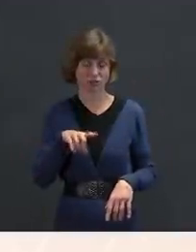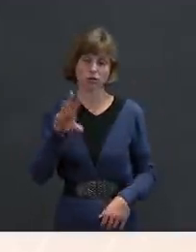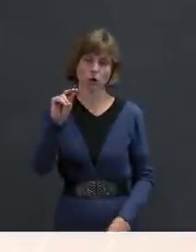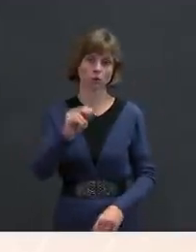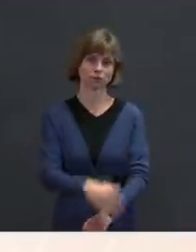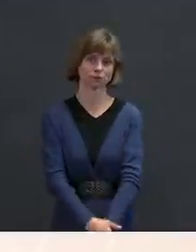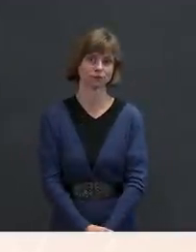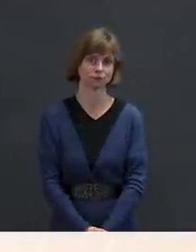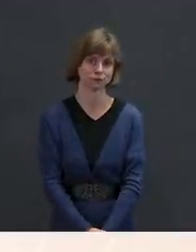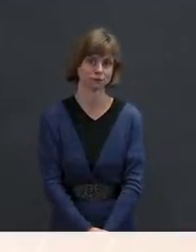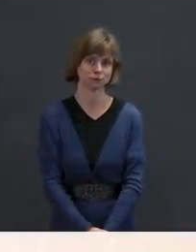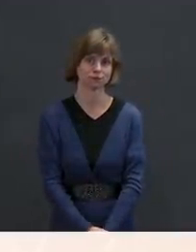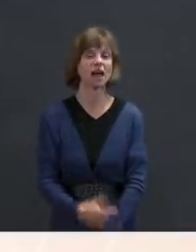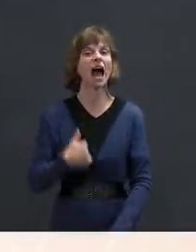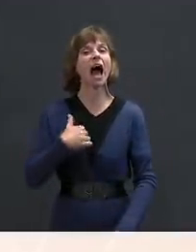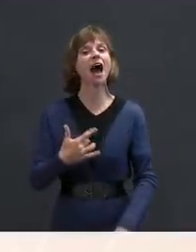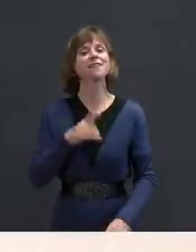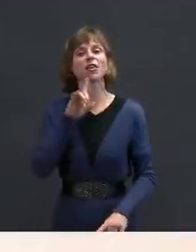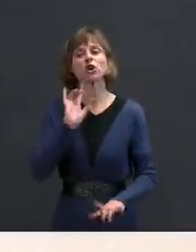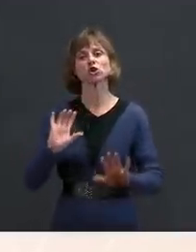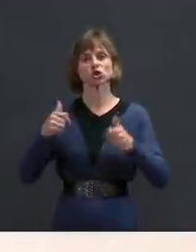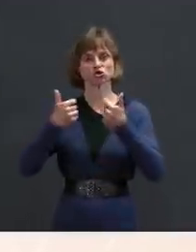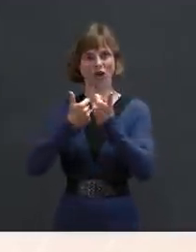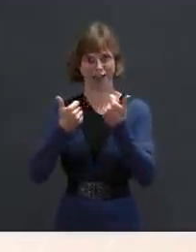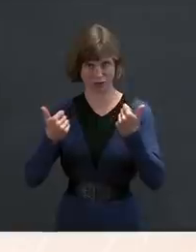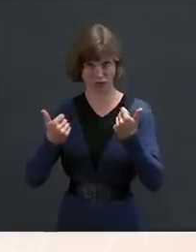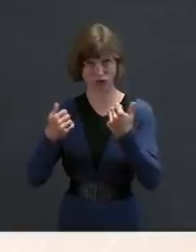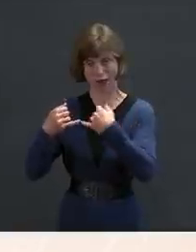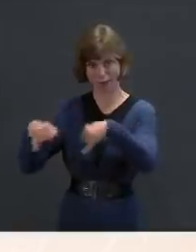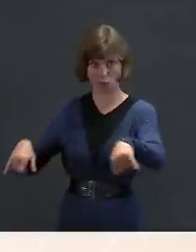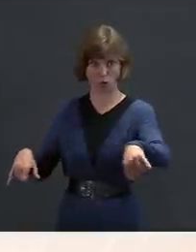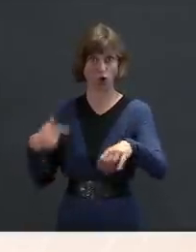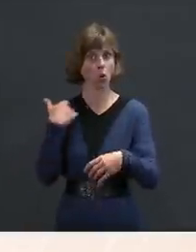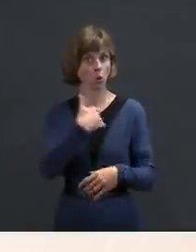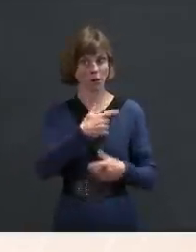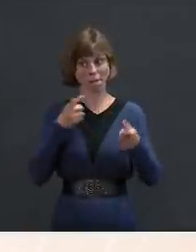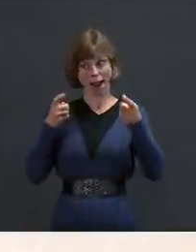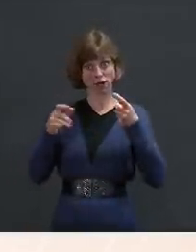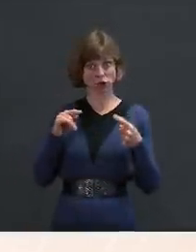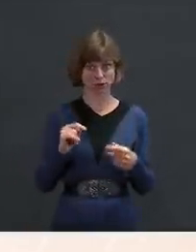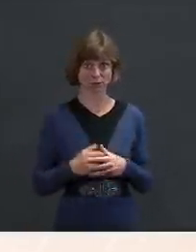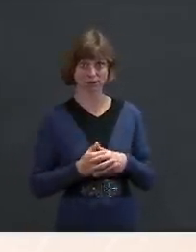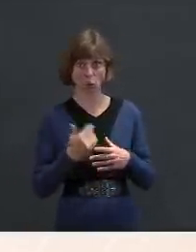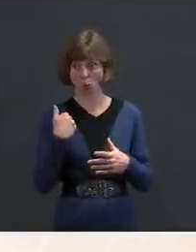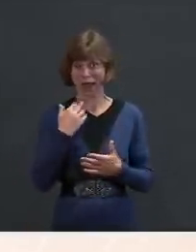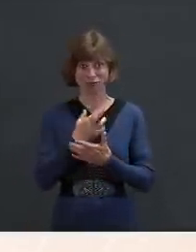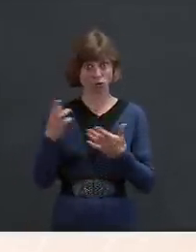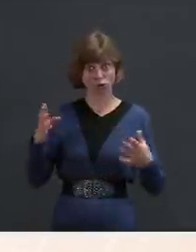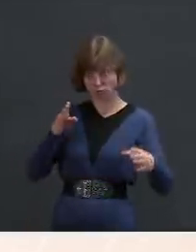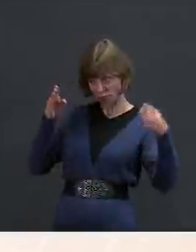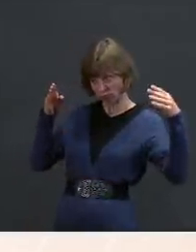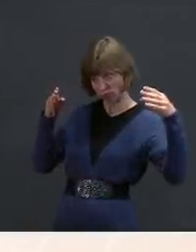I think there is a challenge at the border that we are managing, and we have our resources dedicated to managing it.